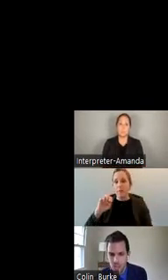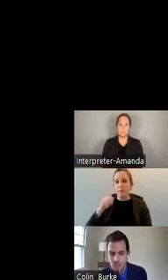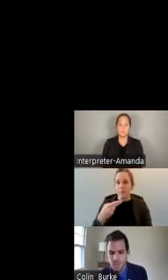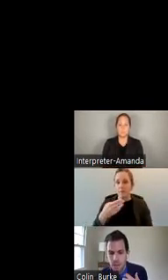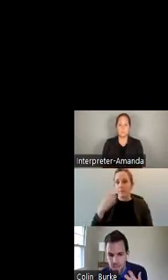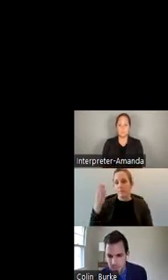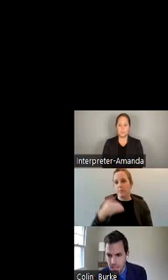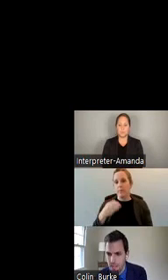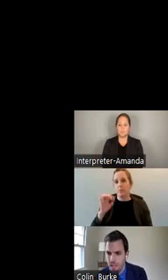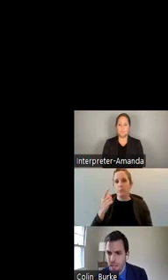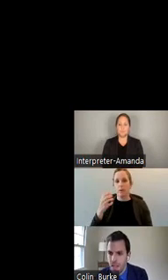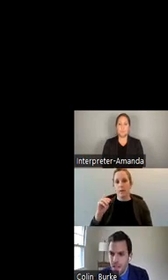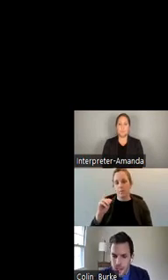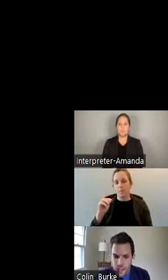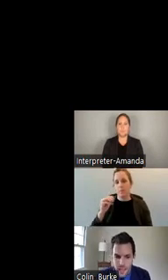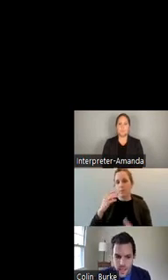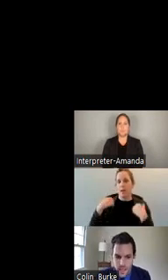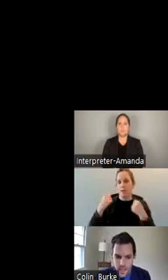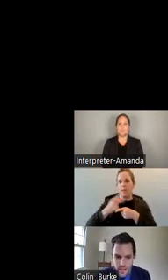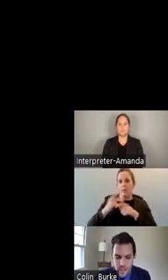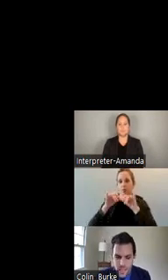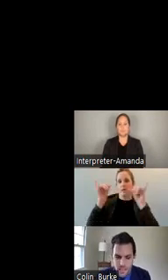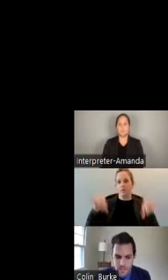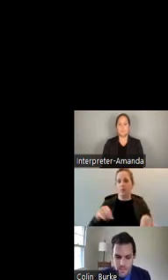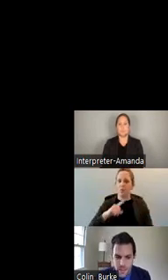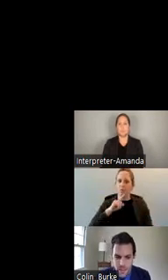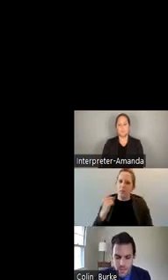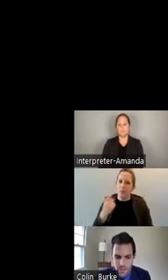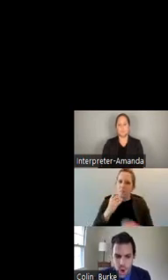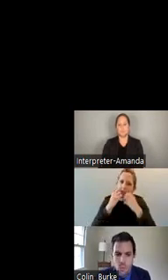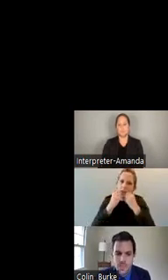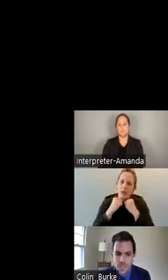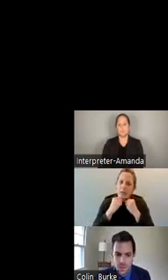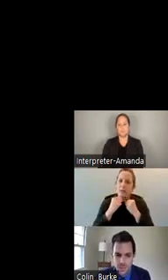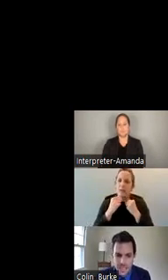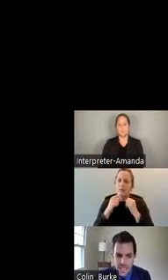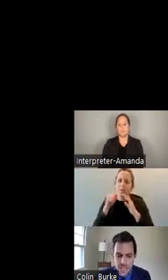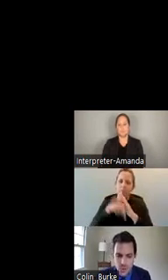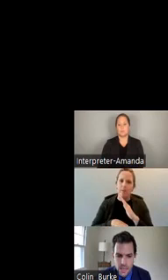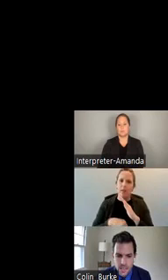cared deeply about something that I've uh uh really kind of uh hoped to be able to continue as